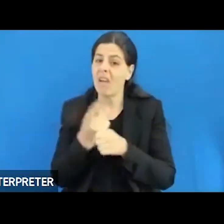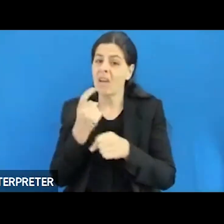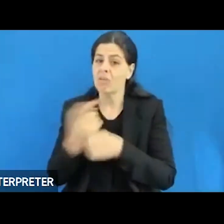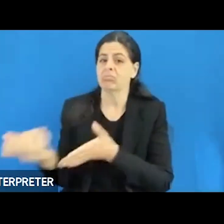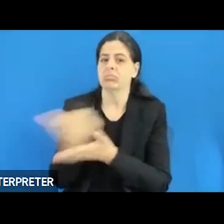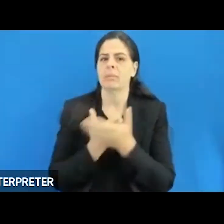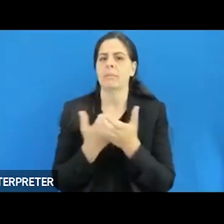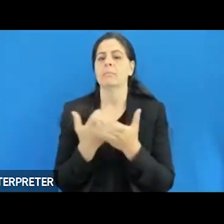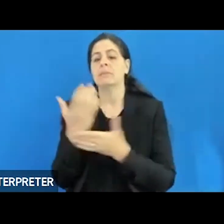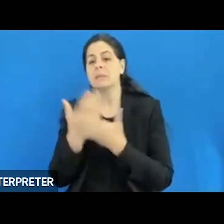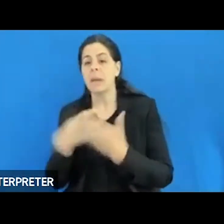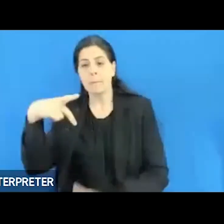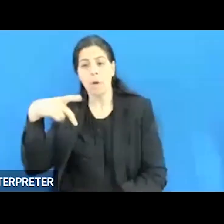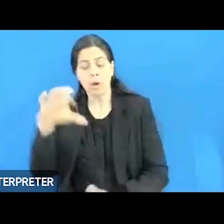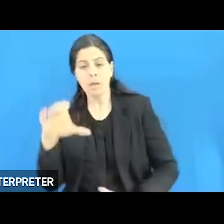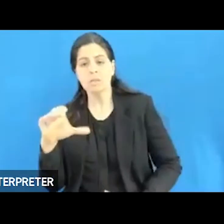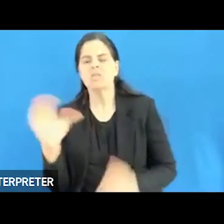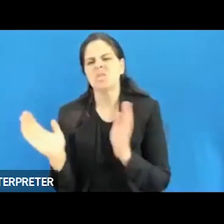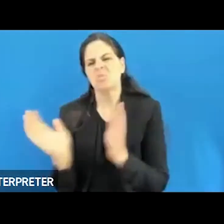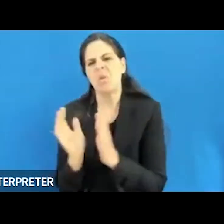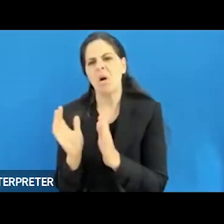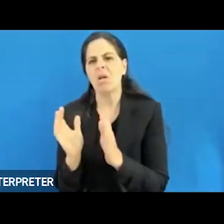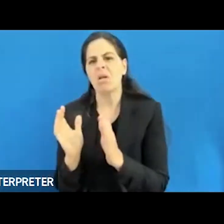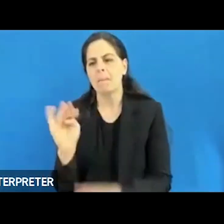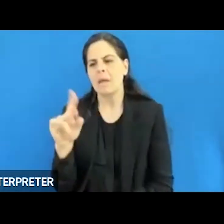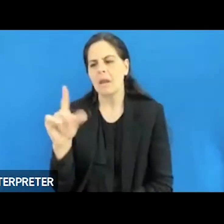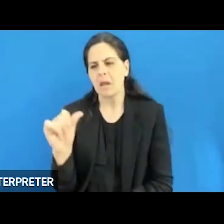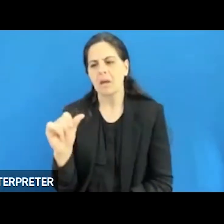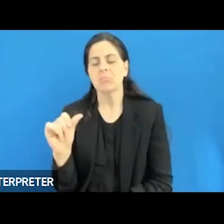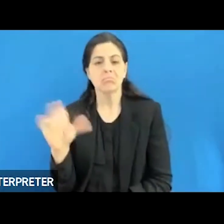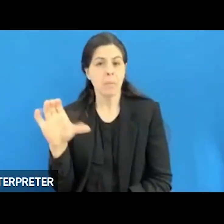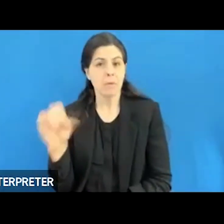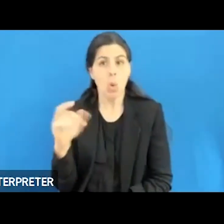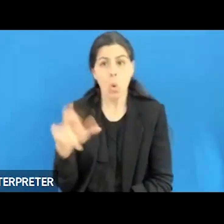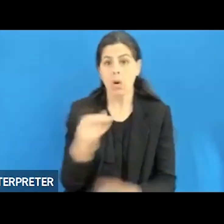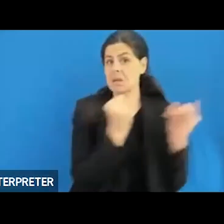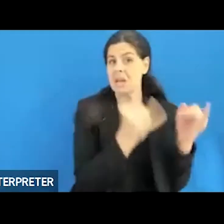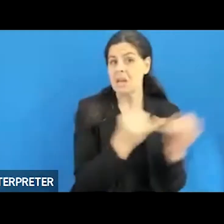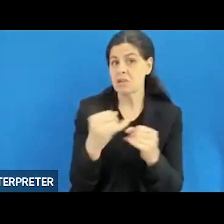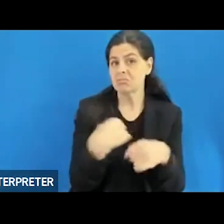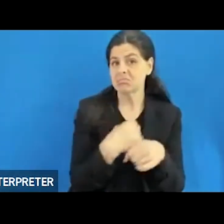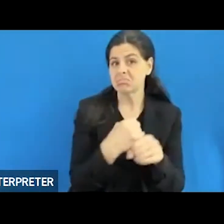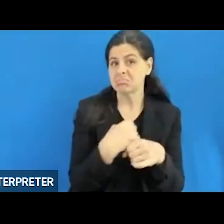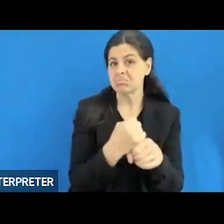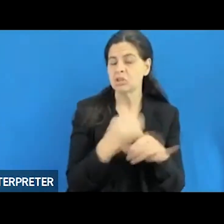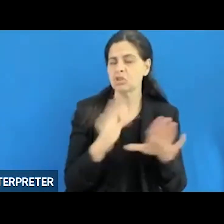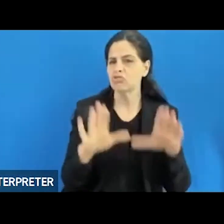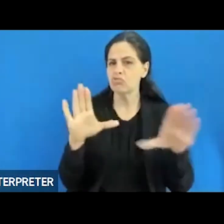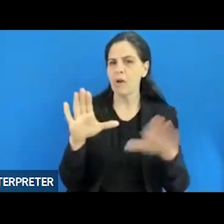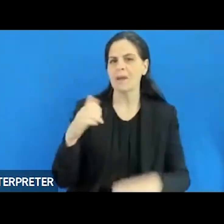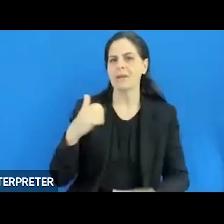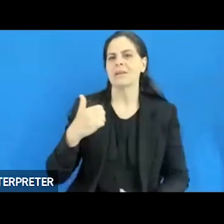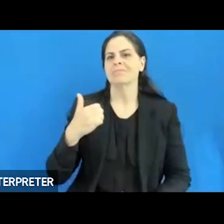or independently by individuals which makes them excellent candidates for one of SAG-AFTRA's new podcast agreements.